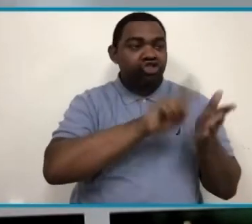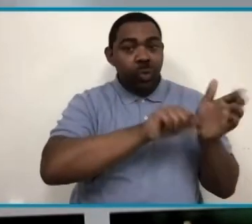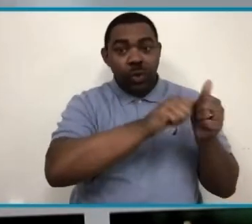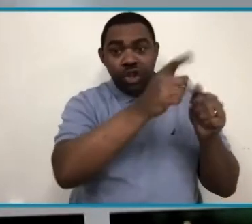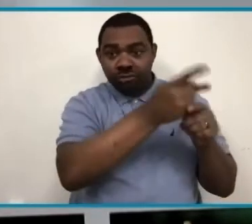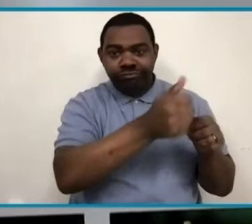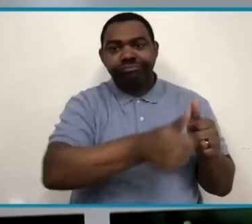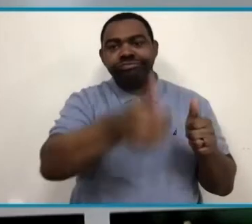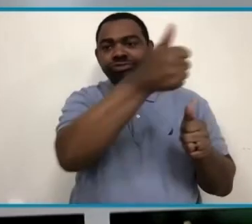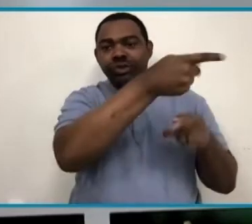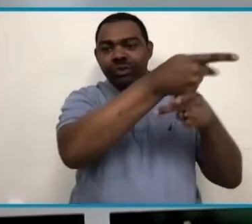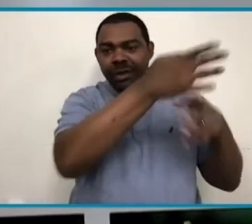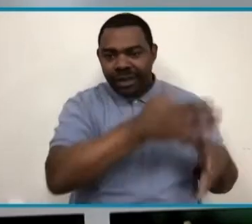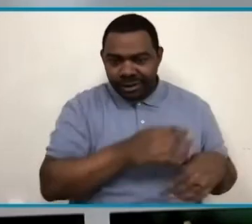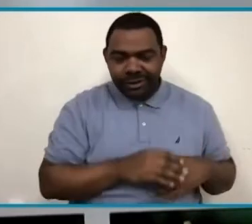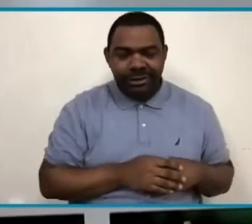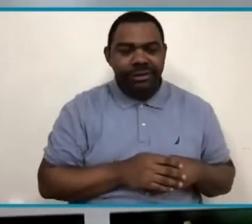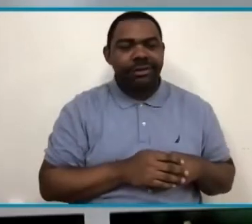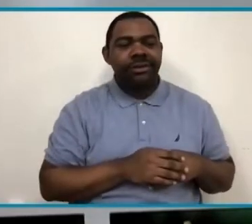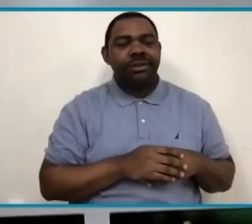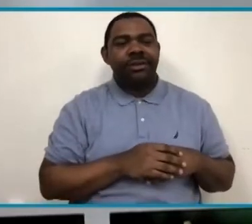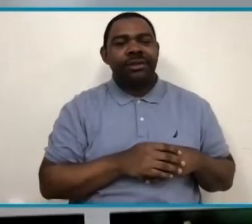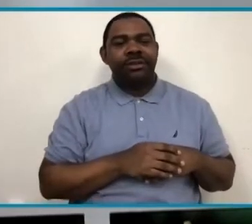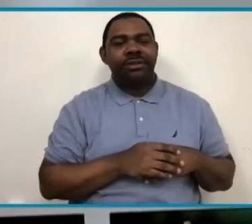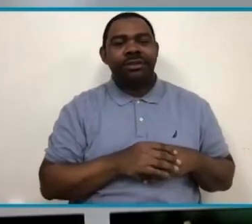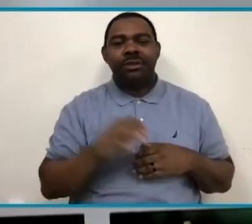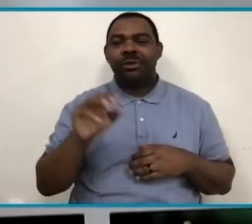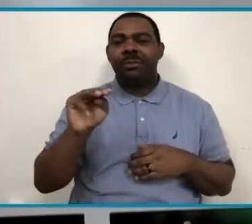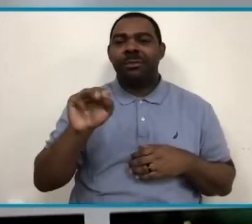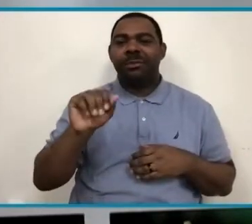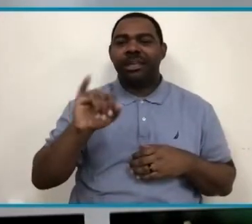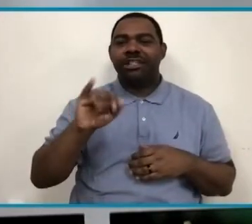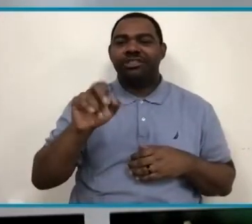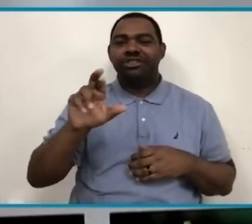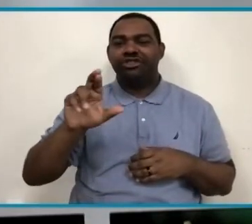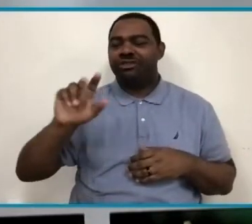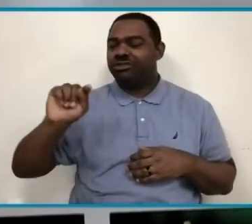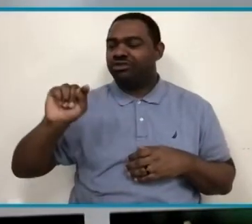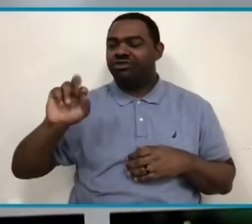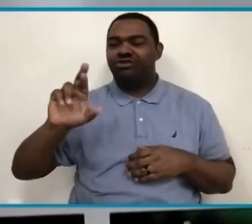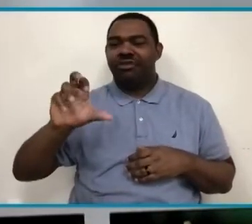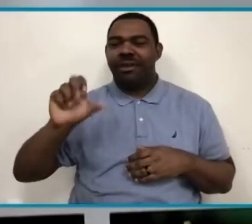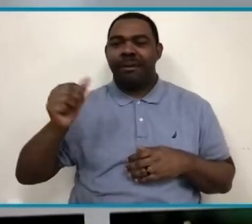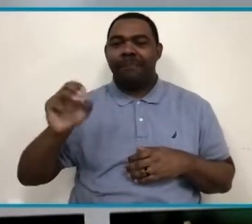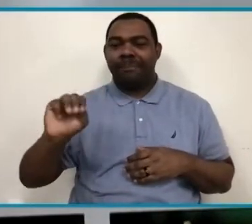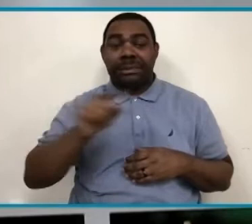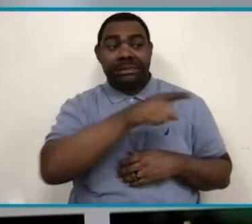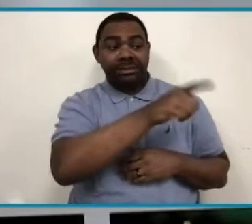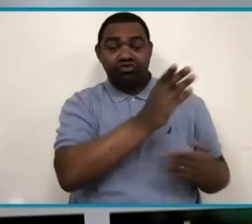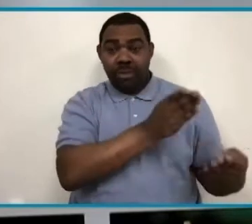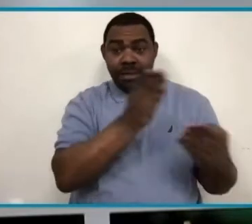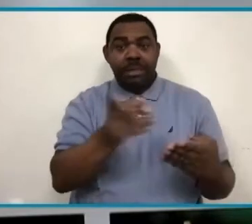And then she recommended that we need to make sure we get some other specialists on our